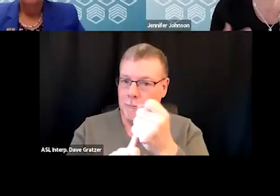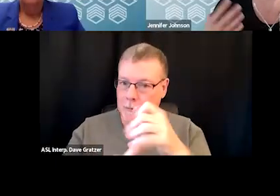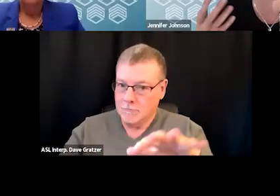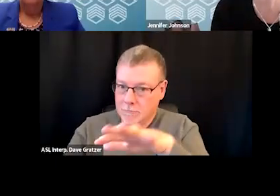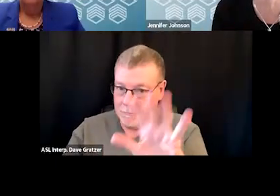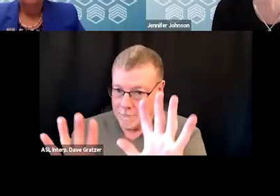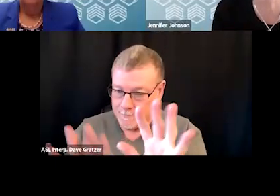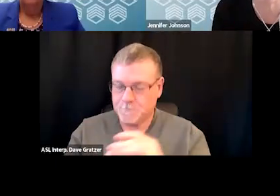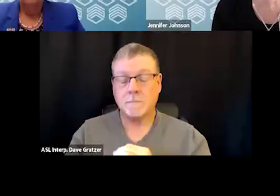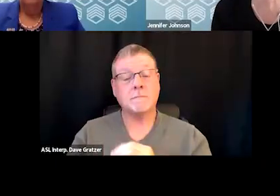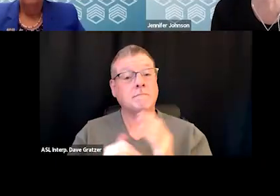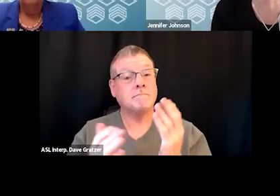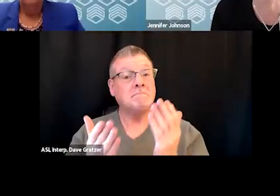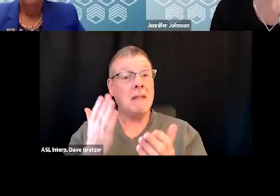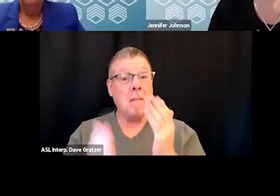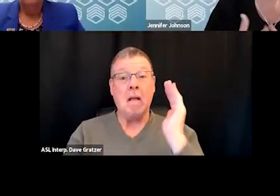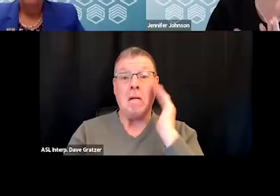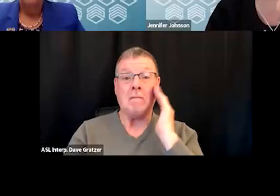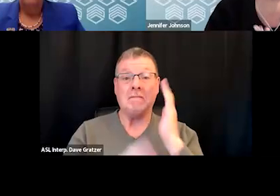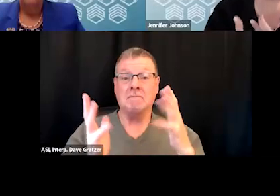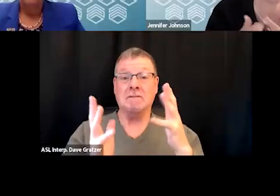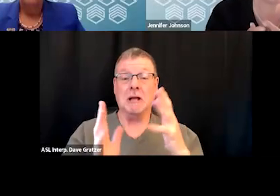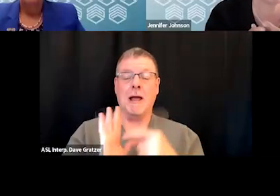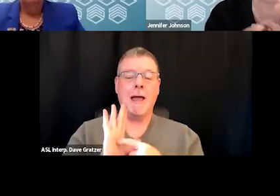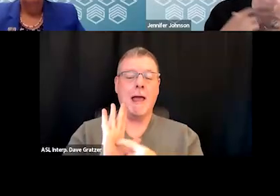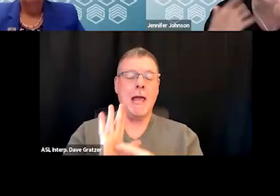They're perhaps familiar with the person's symptom presentation.